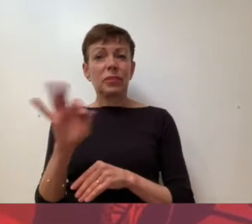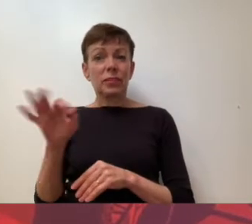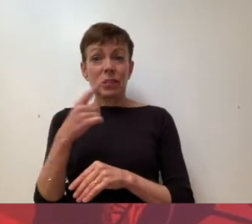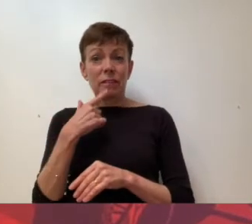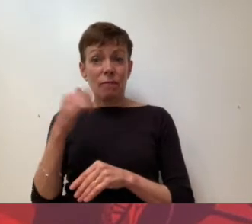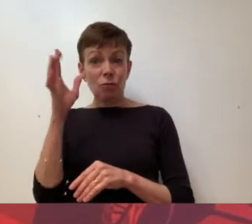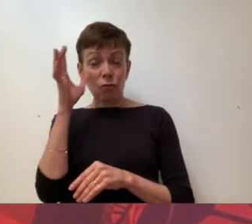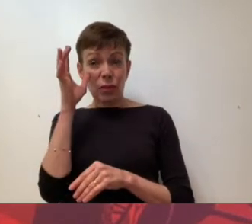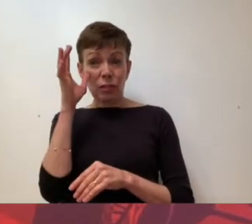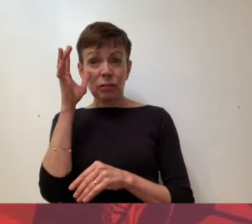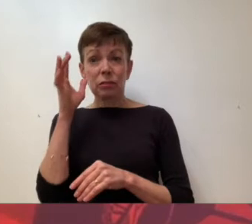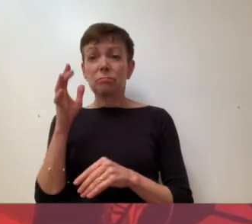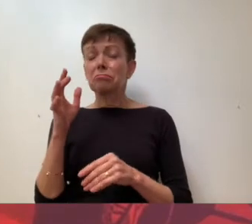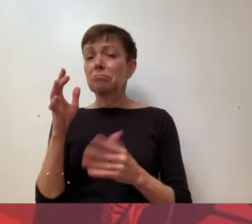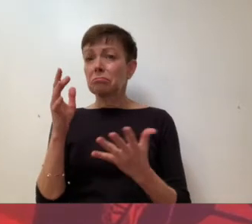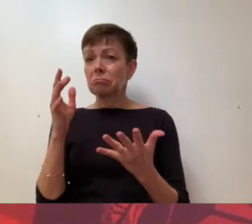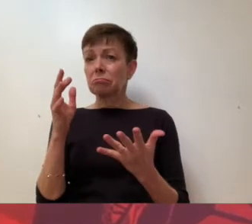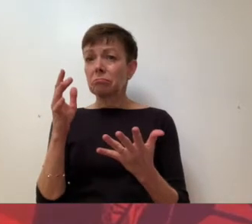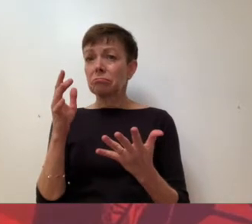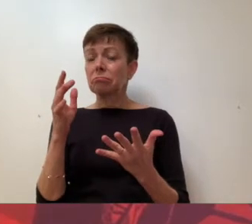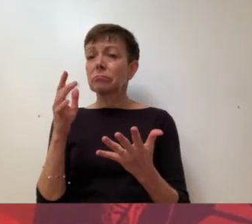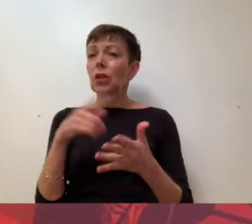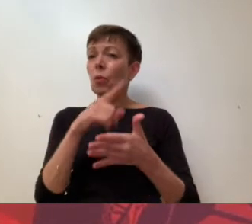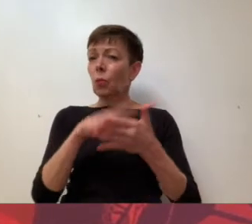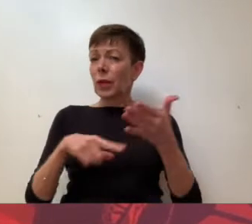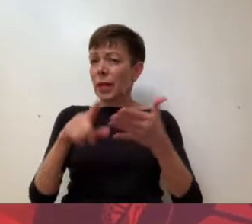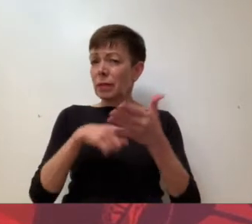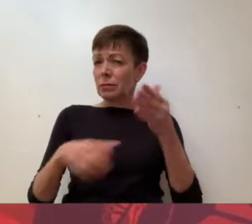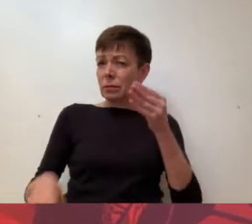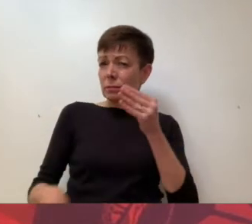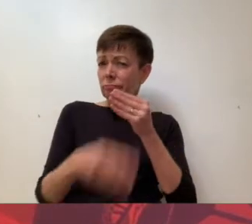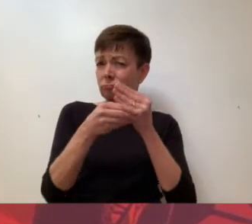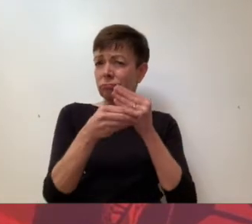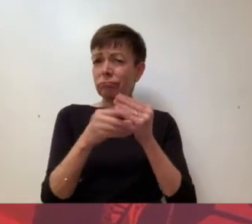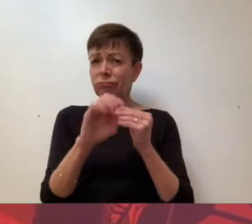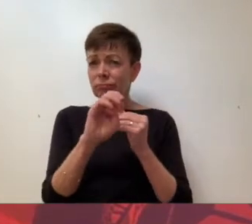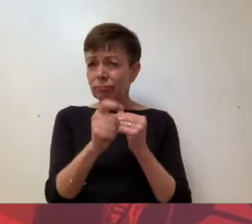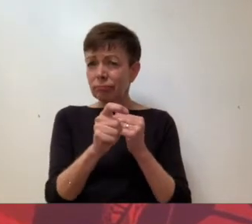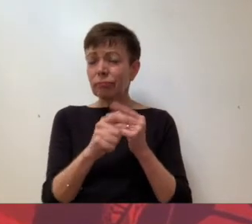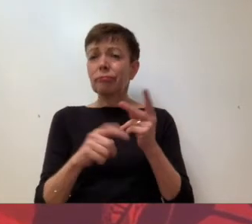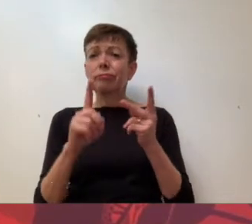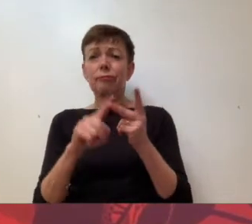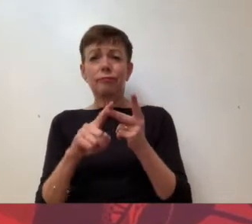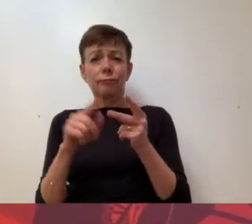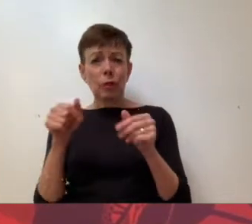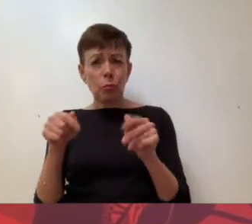noted in previous briefings, The City has made provisions, we've cancelled supplementary